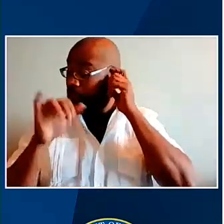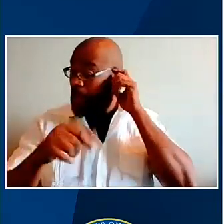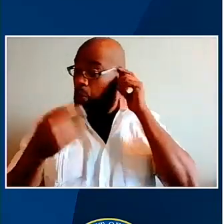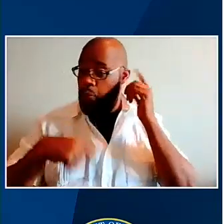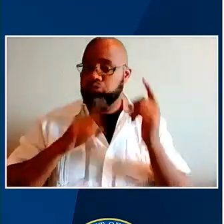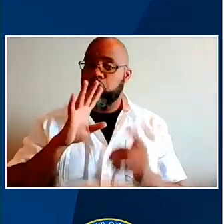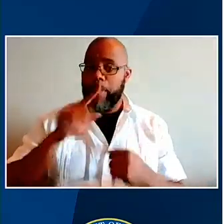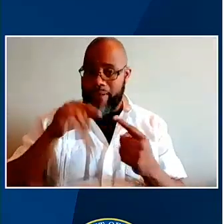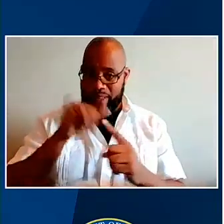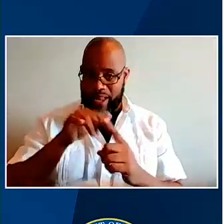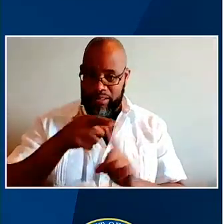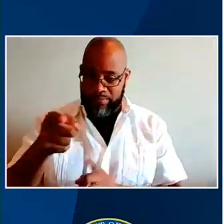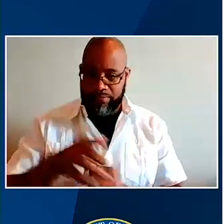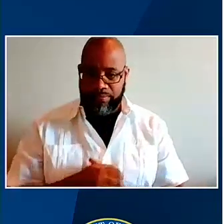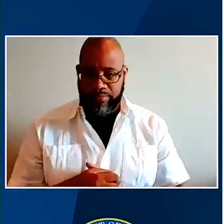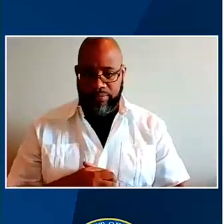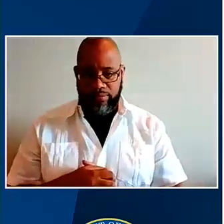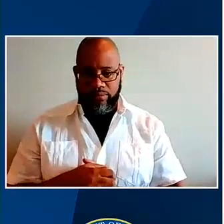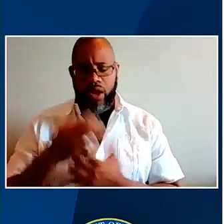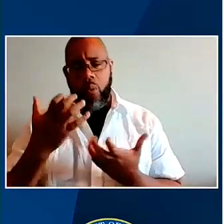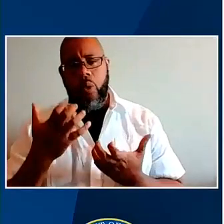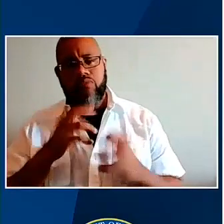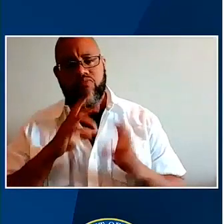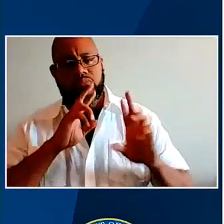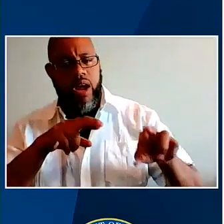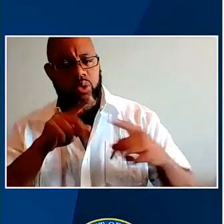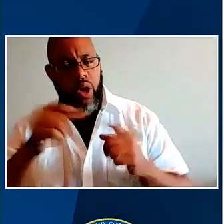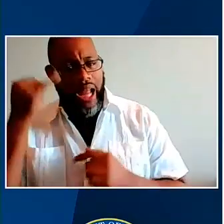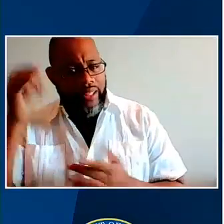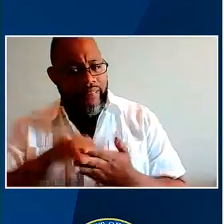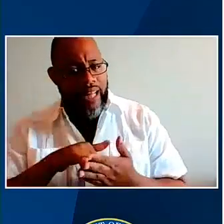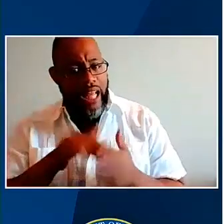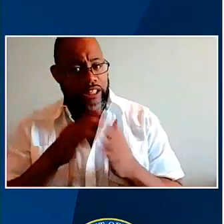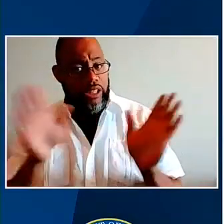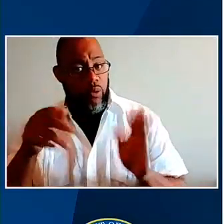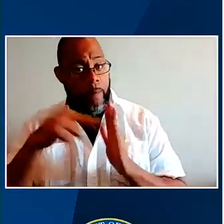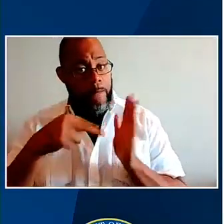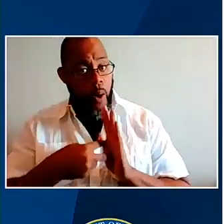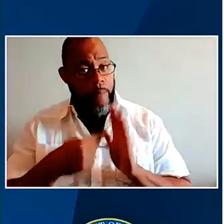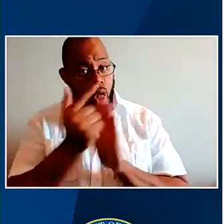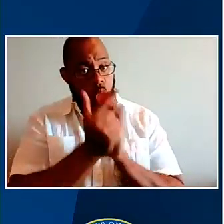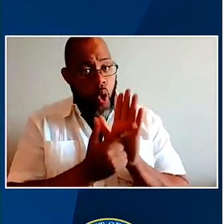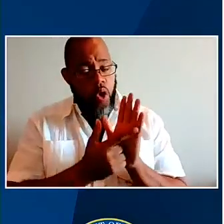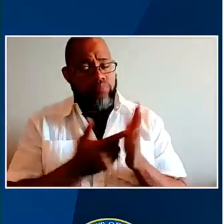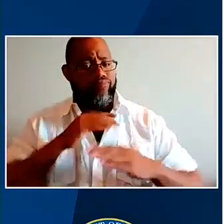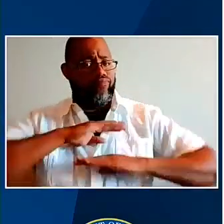about. I want to respond to the idea that the general purpose laws are sufficient to